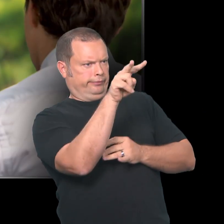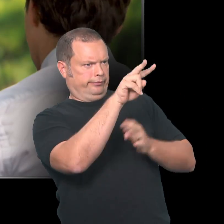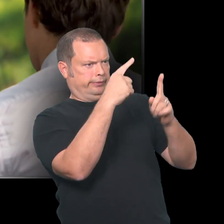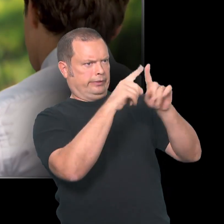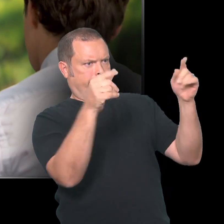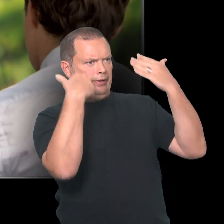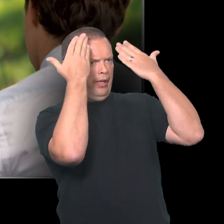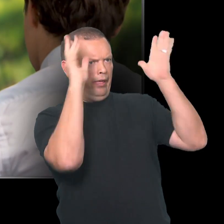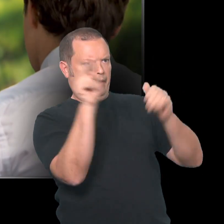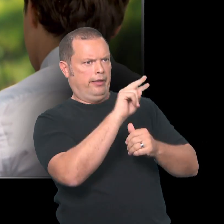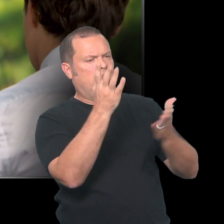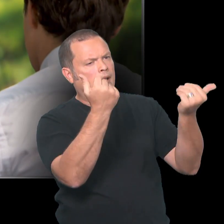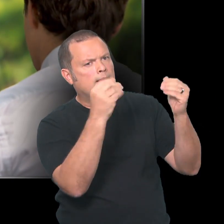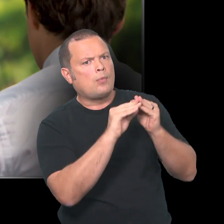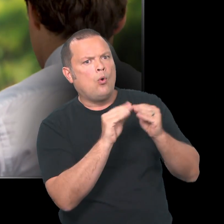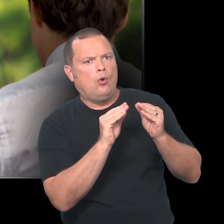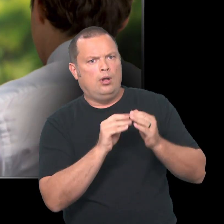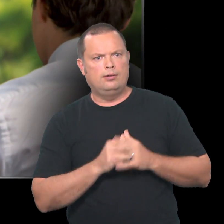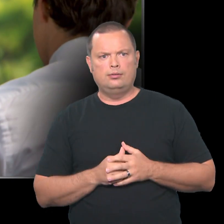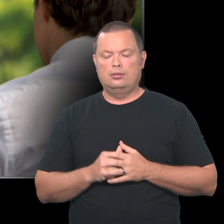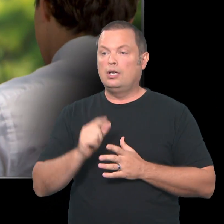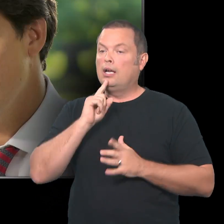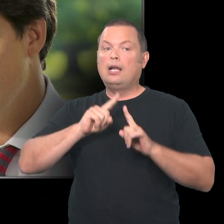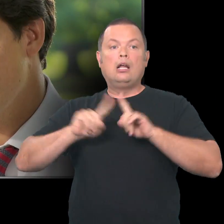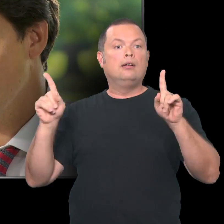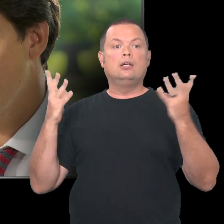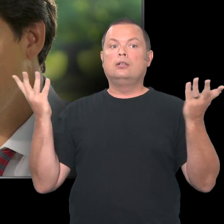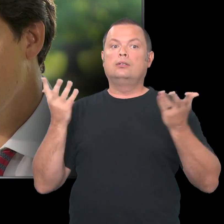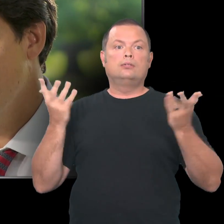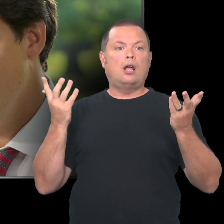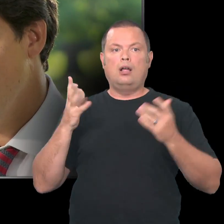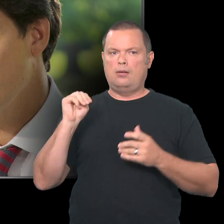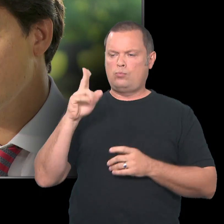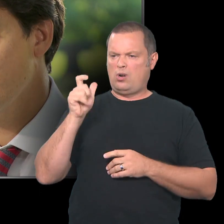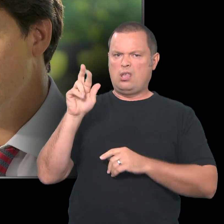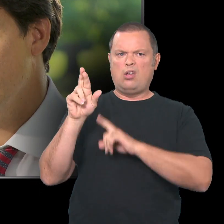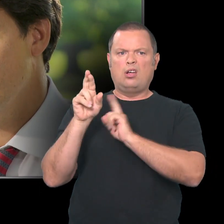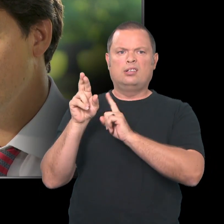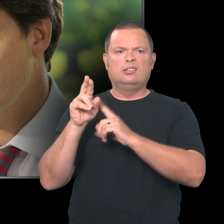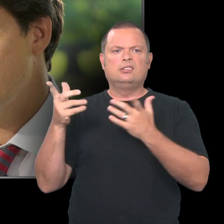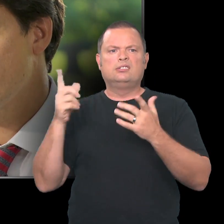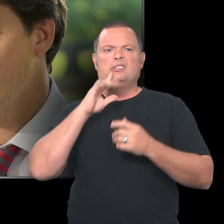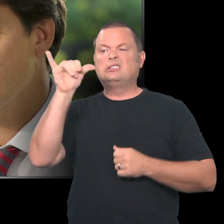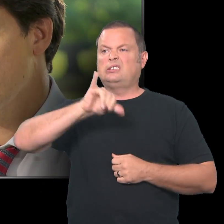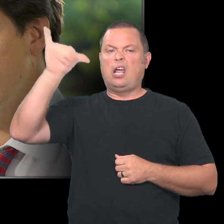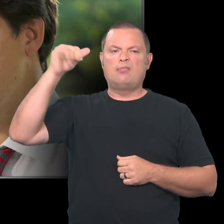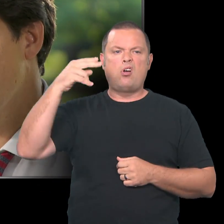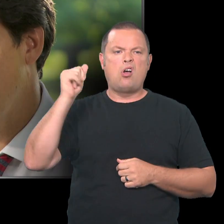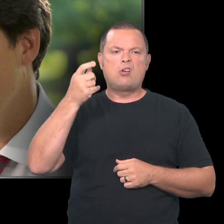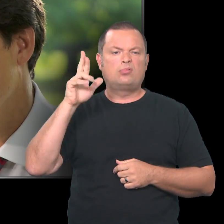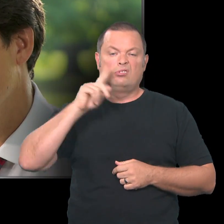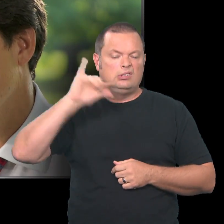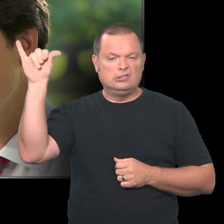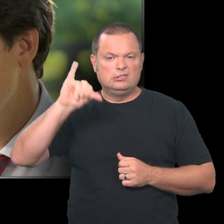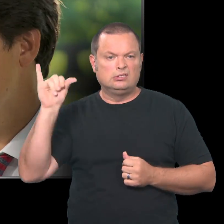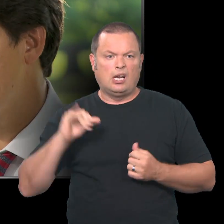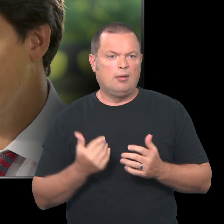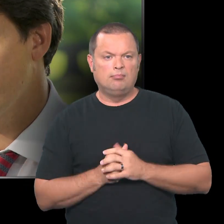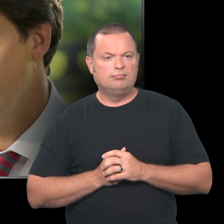Mhm. are not making a distinction. They want to try and understand what is the difference. The difference is Mr. Mulcair wants to continue